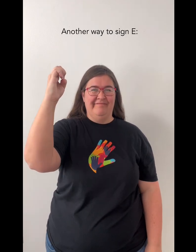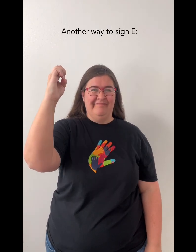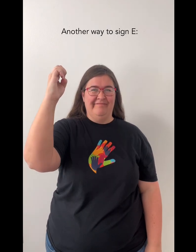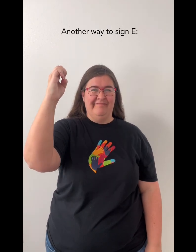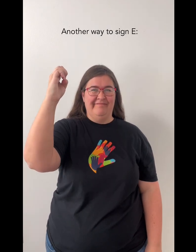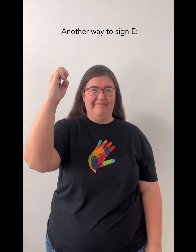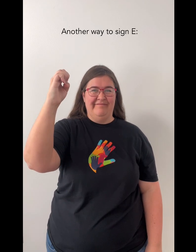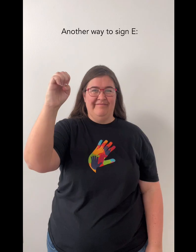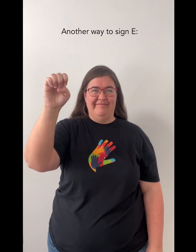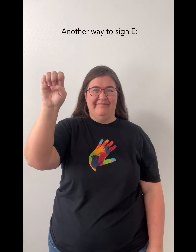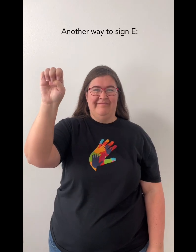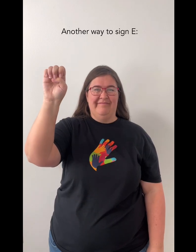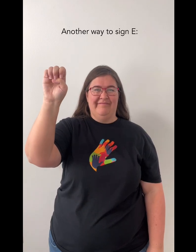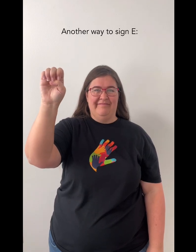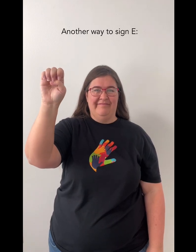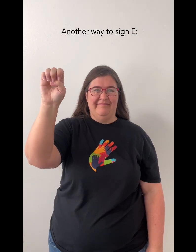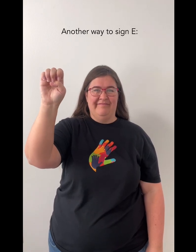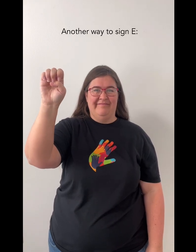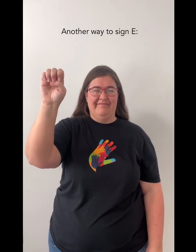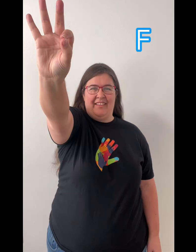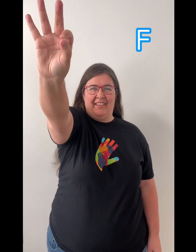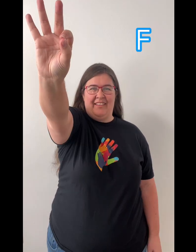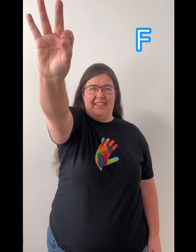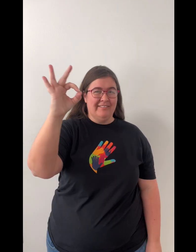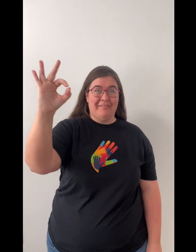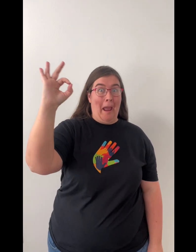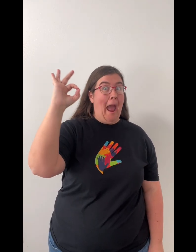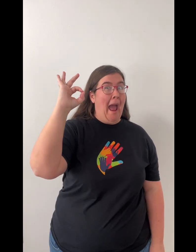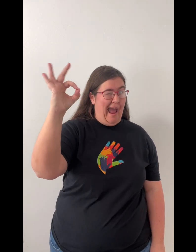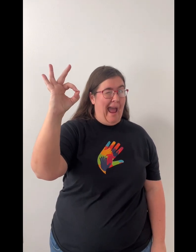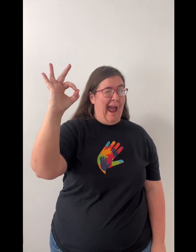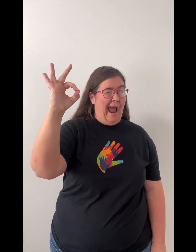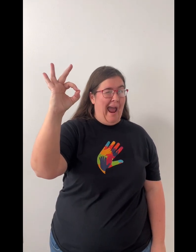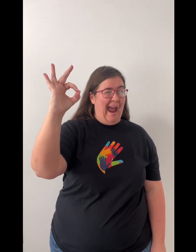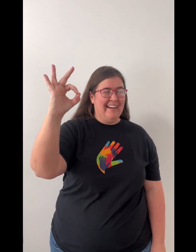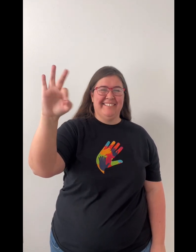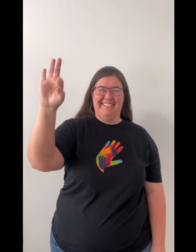Another way to sign E: How to sign F in ASL